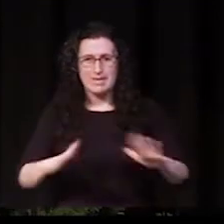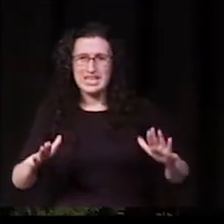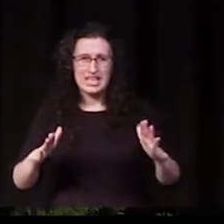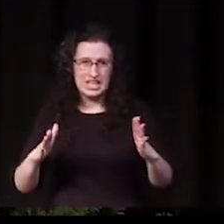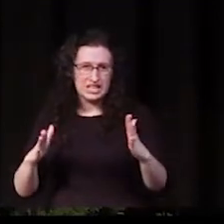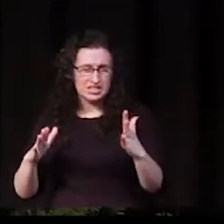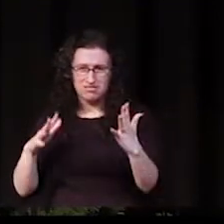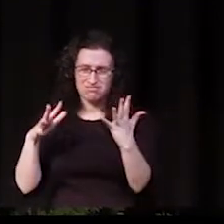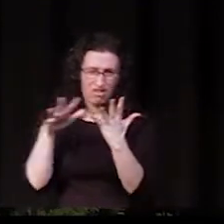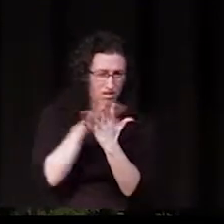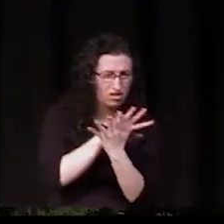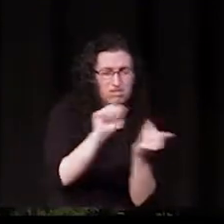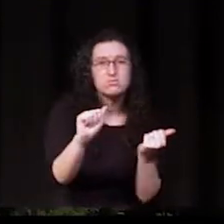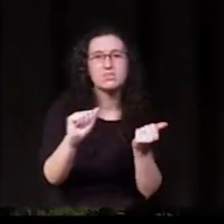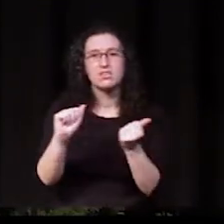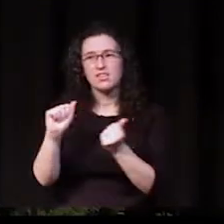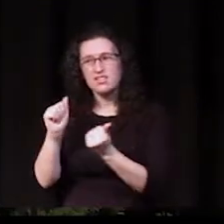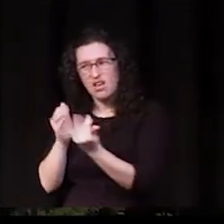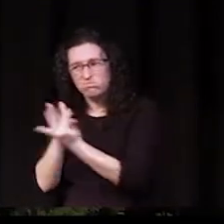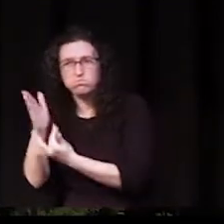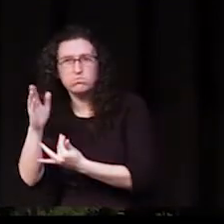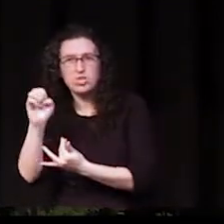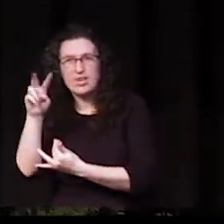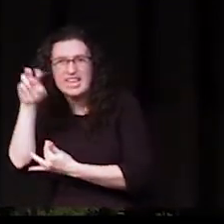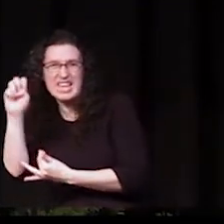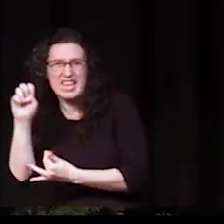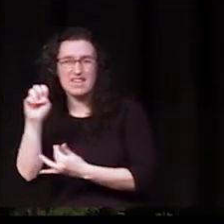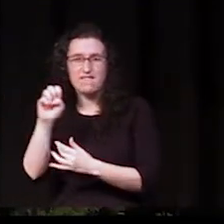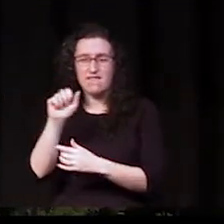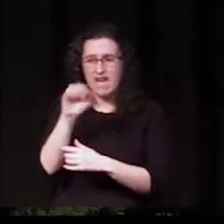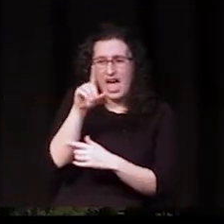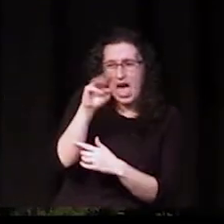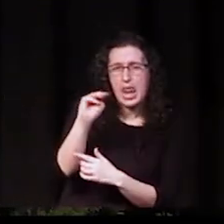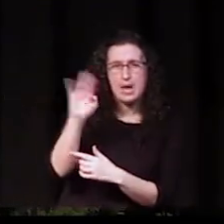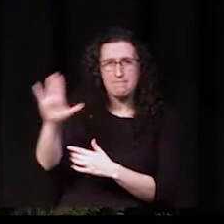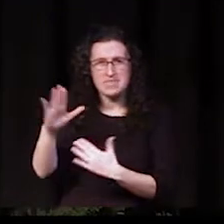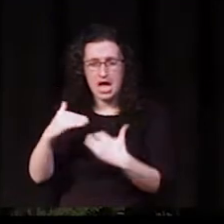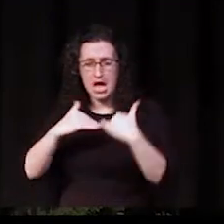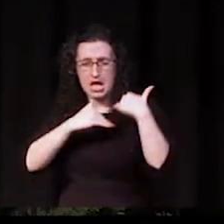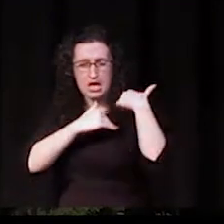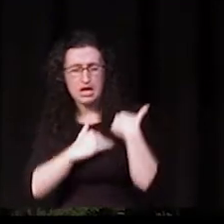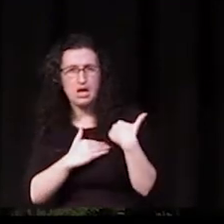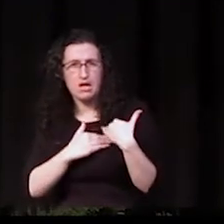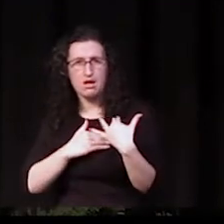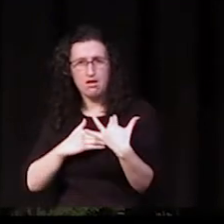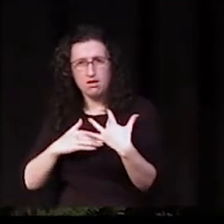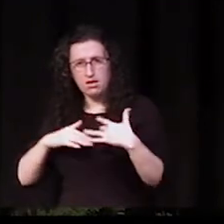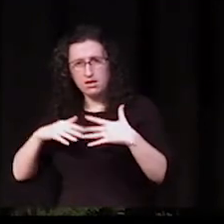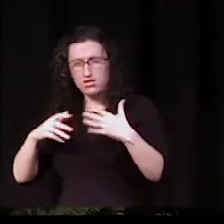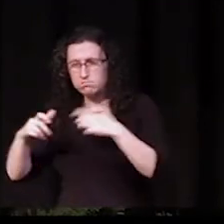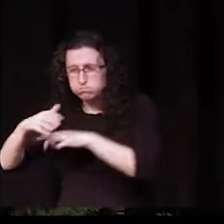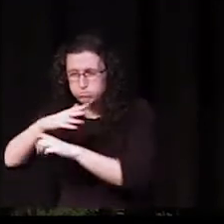and it penetrated me with its darkness, and its heaviness, and its weightiness, and I watched as it spread from us